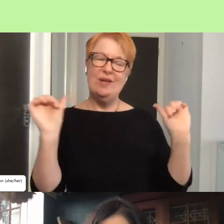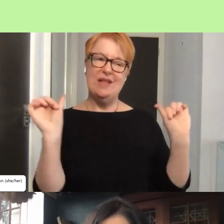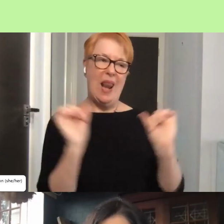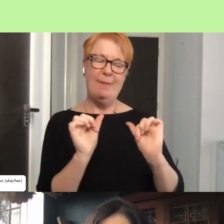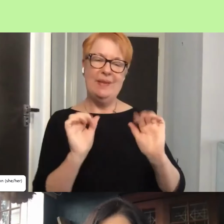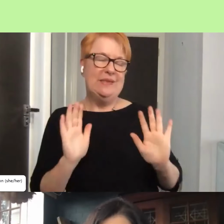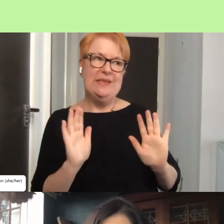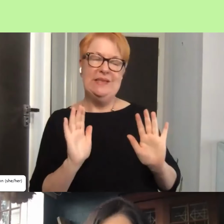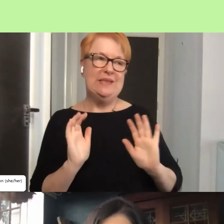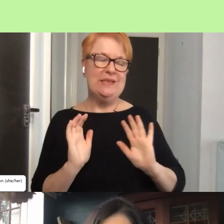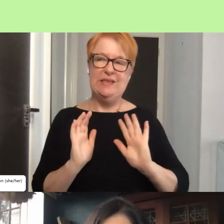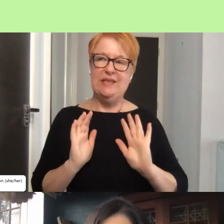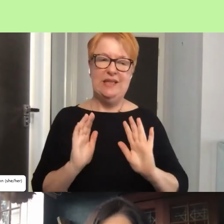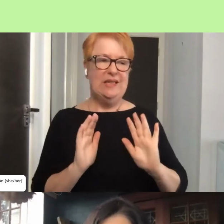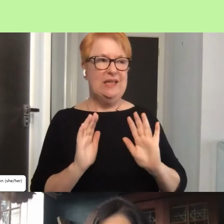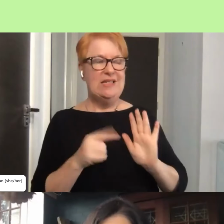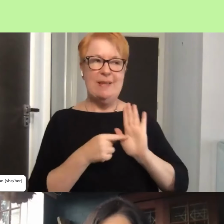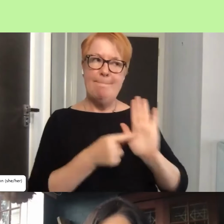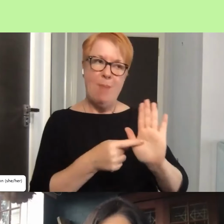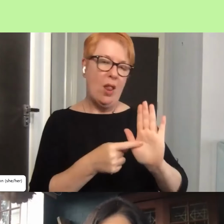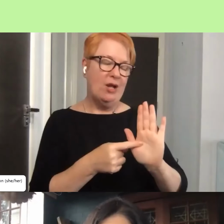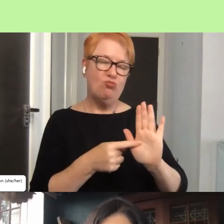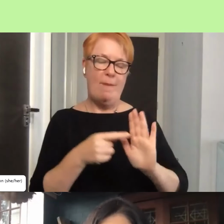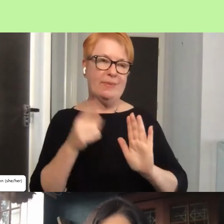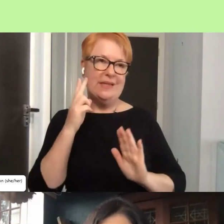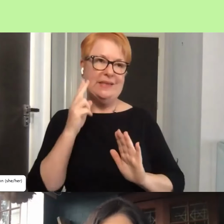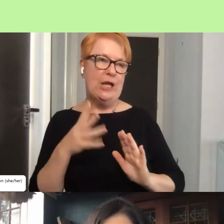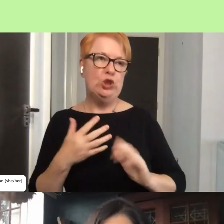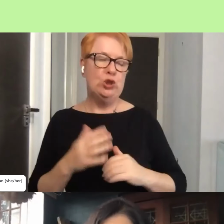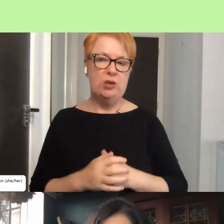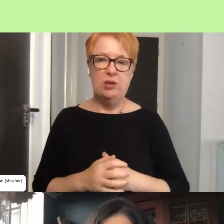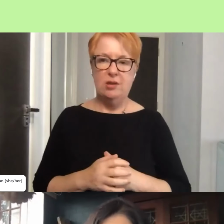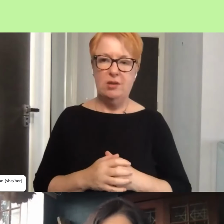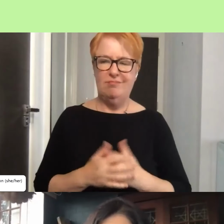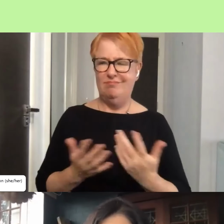you know, this kind of like, only awareness, only symbolical